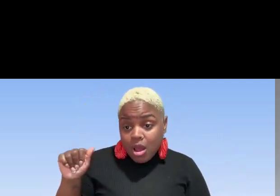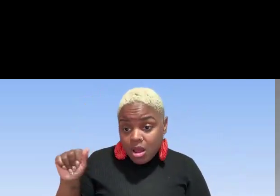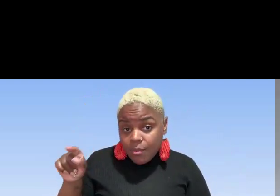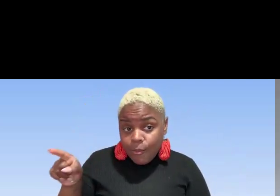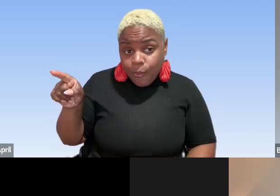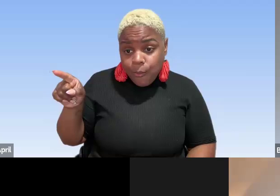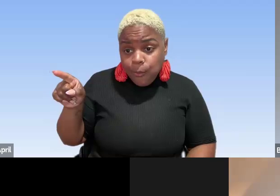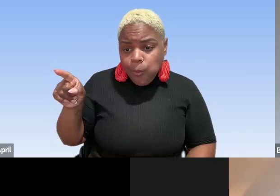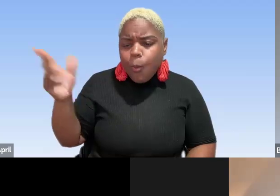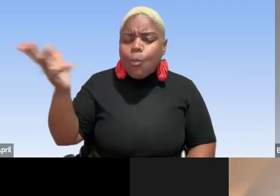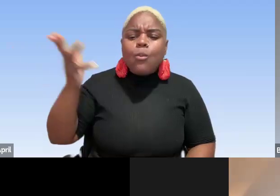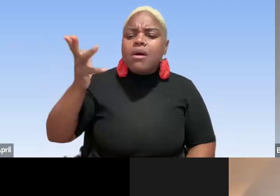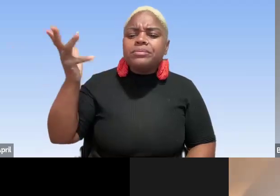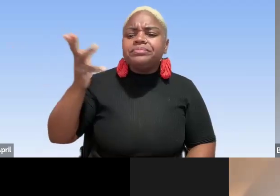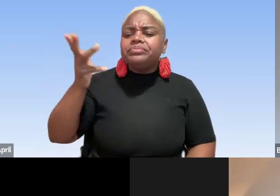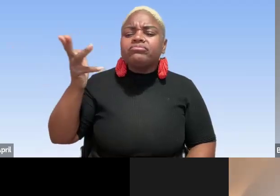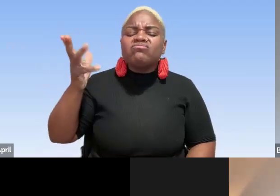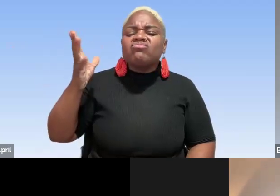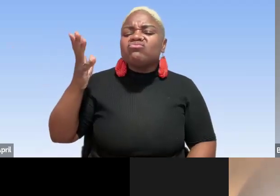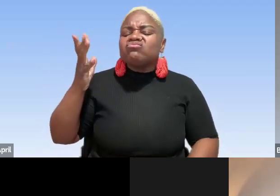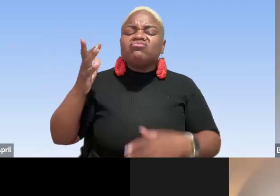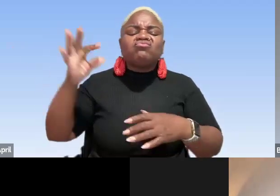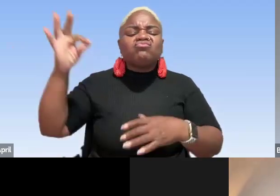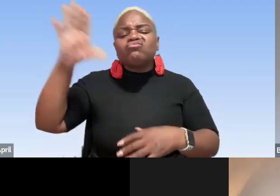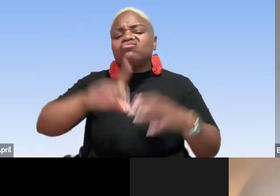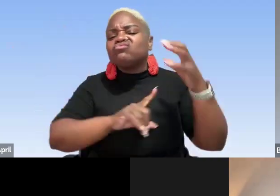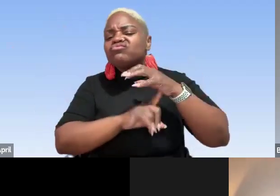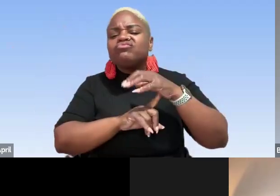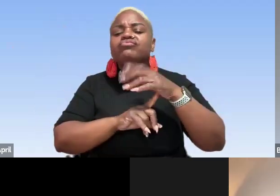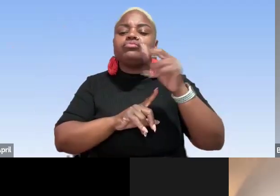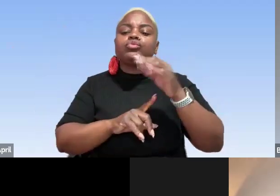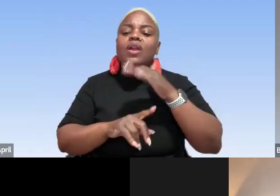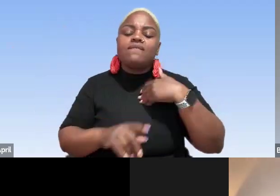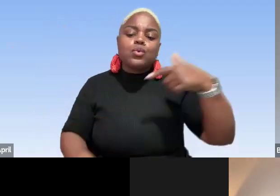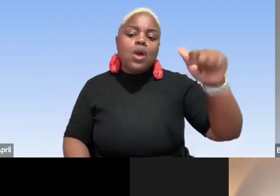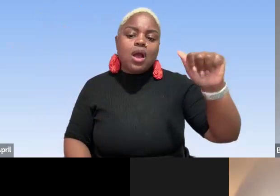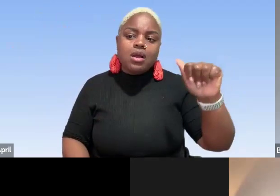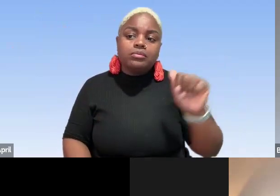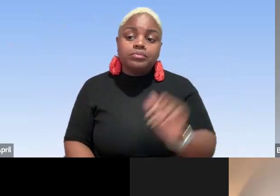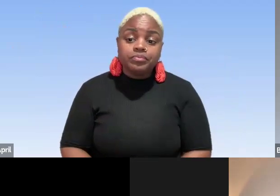you have to offer, and then we'll go to Q&A in closing. [MARIA PALACIOS] Thank you.